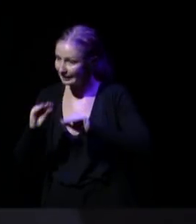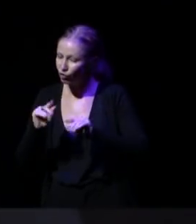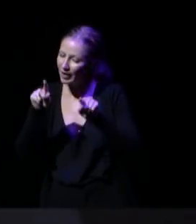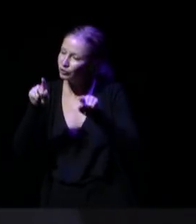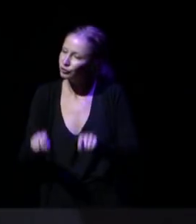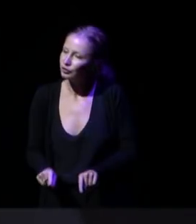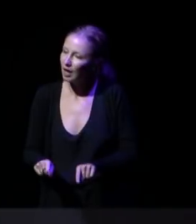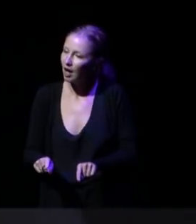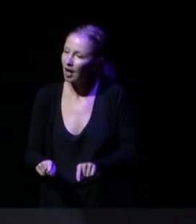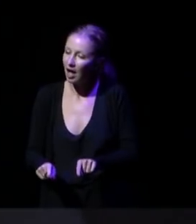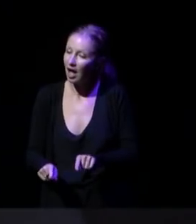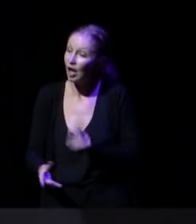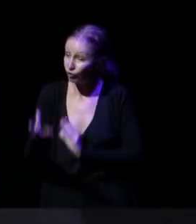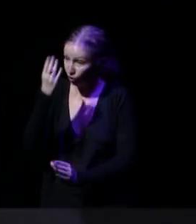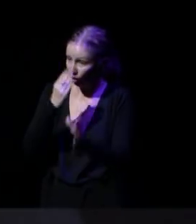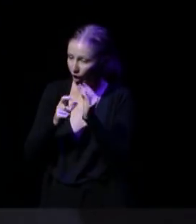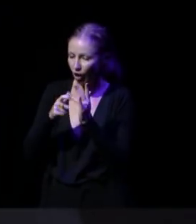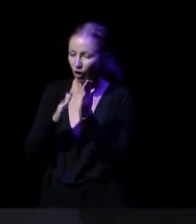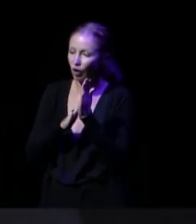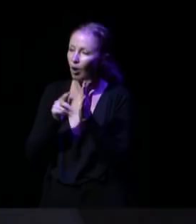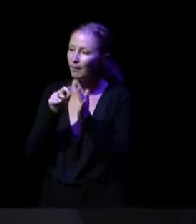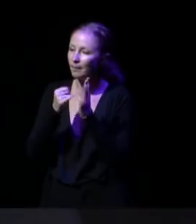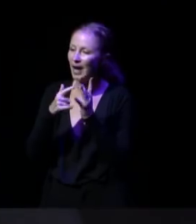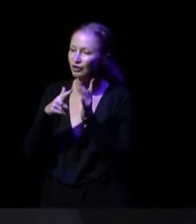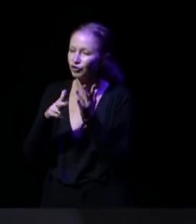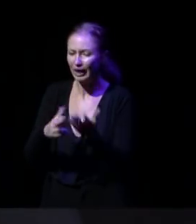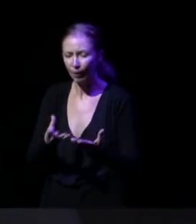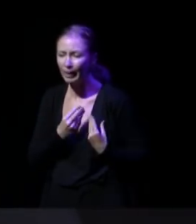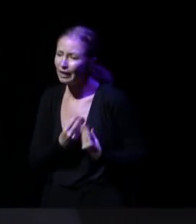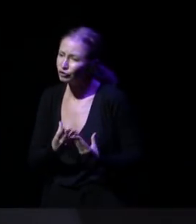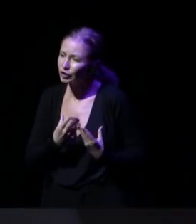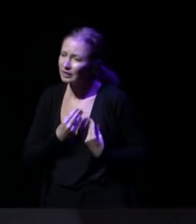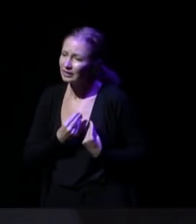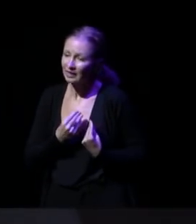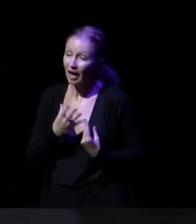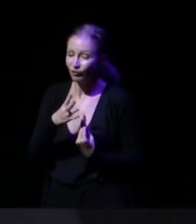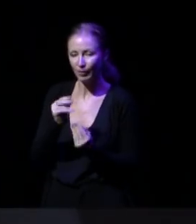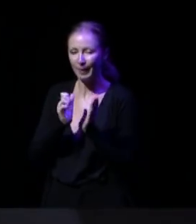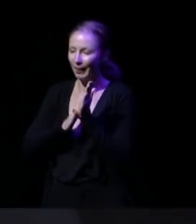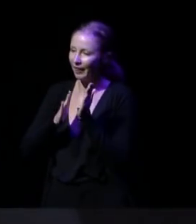You know, mothers are often the most compassionate, you know, just sort of naturally because they are, they're sort of,